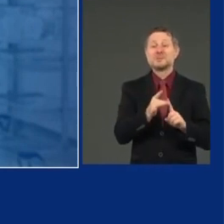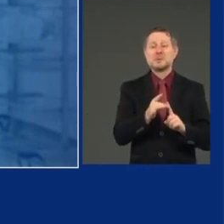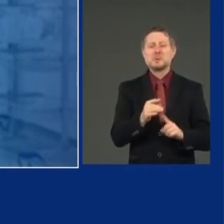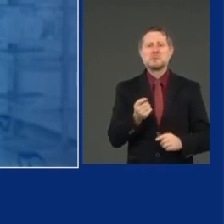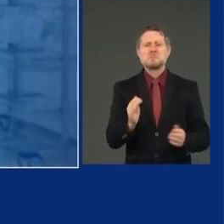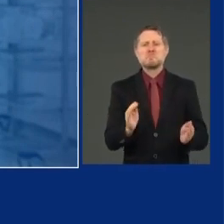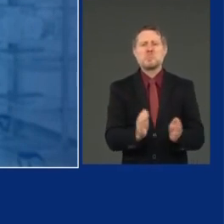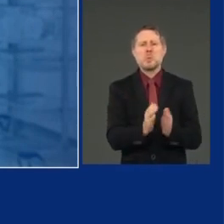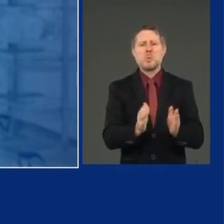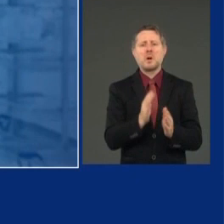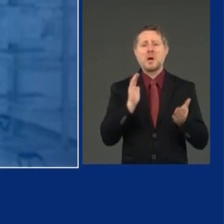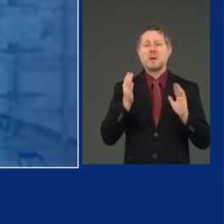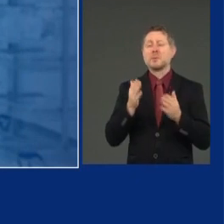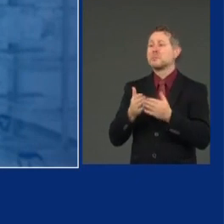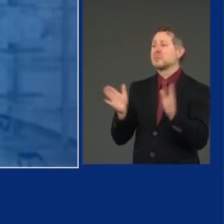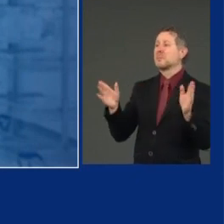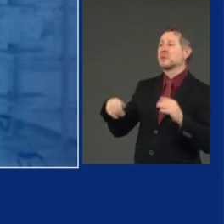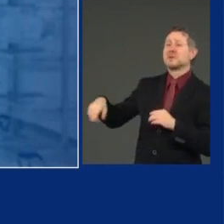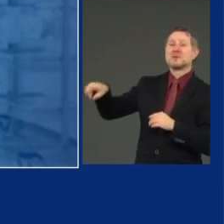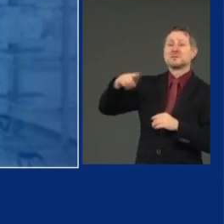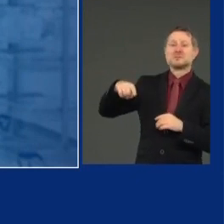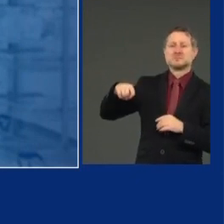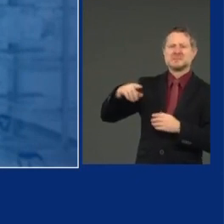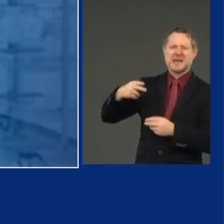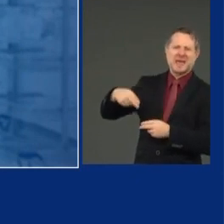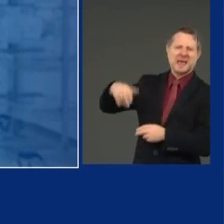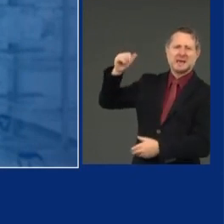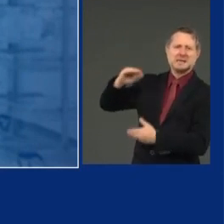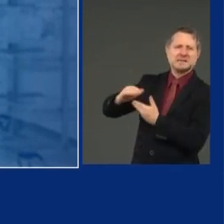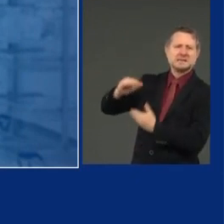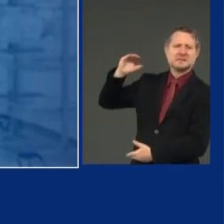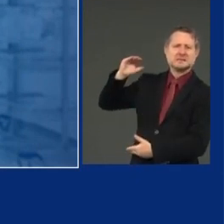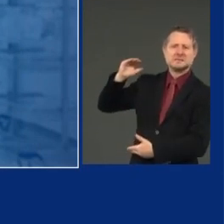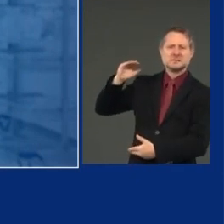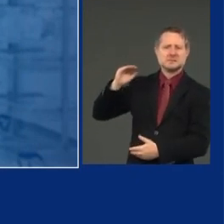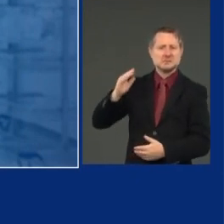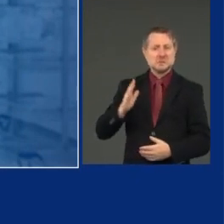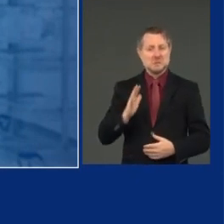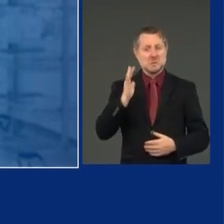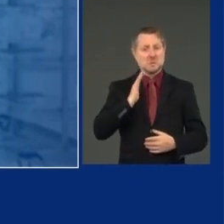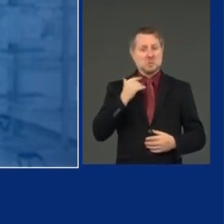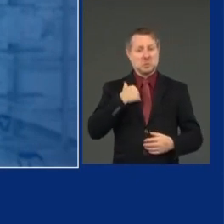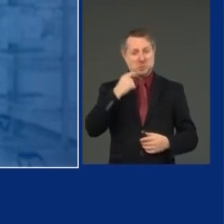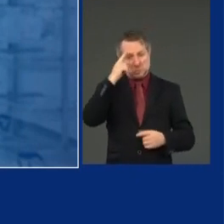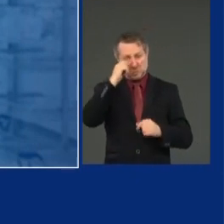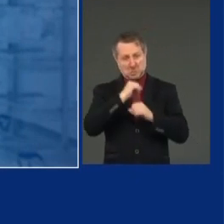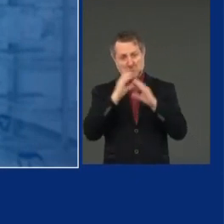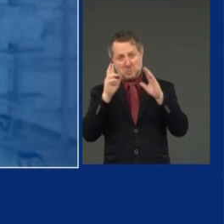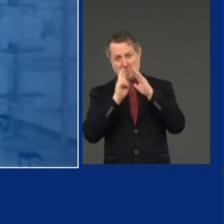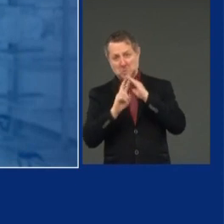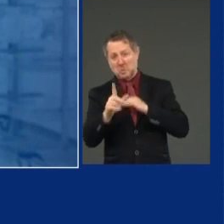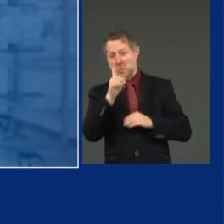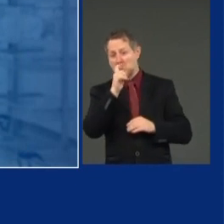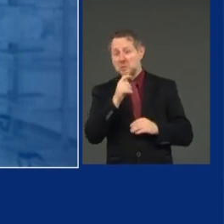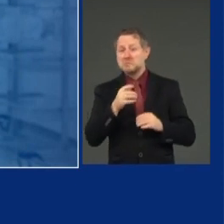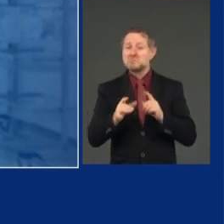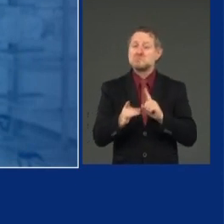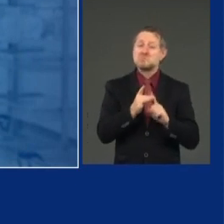WORKERS HAVE A LOWER INFECTION RATE THAN THE GENERAL POPULATION.